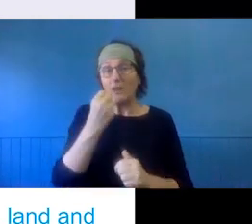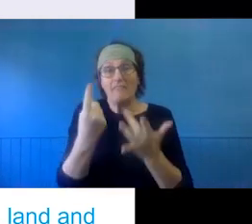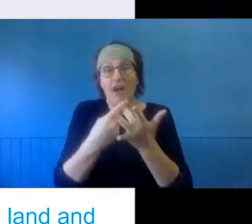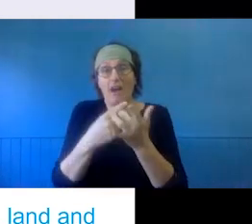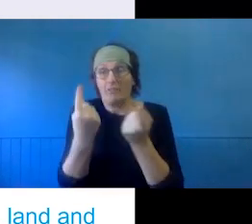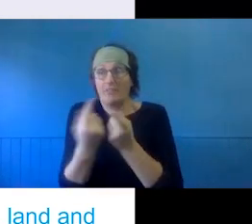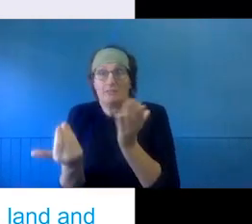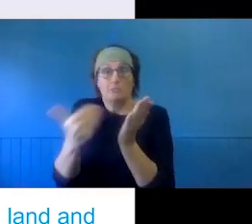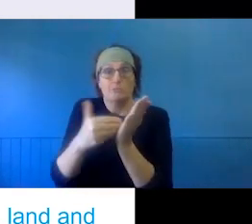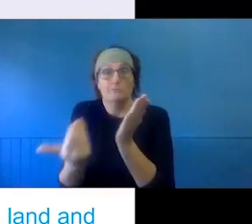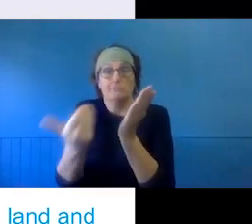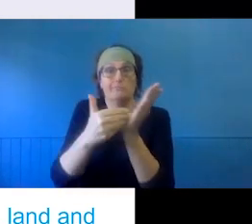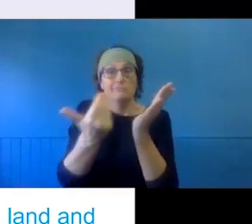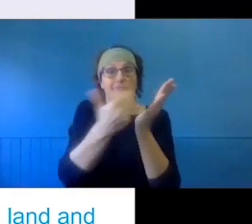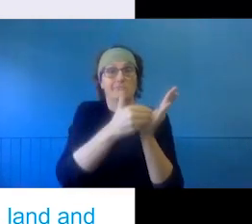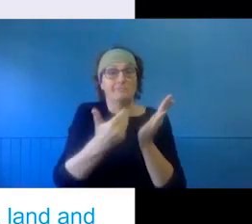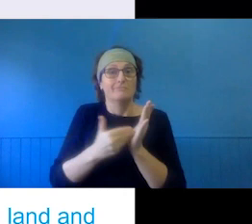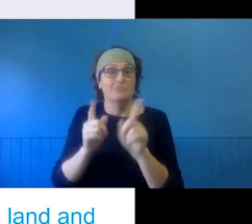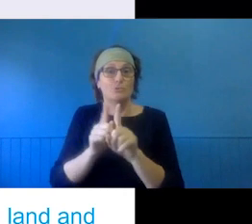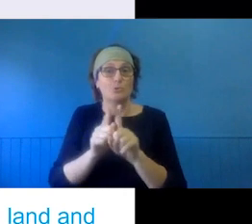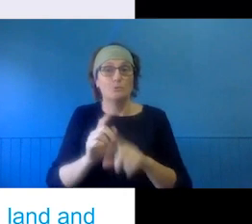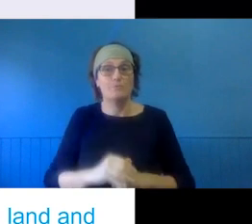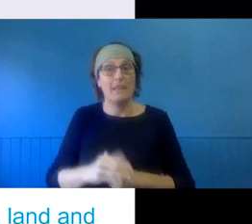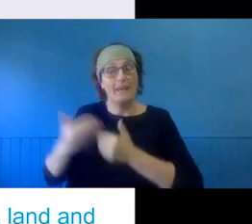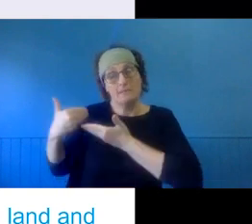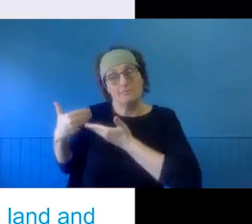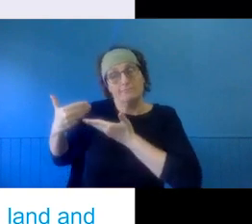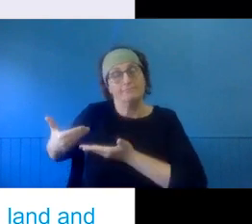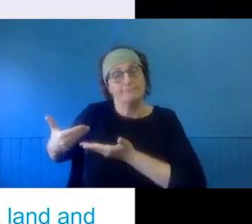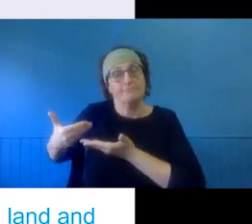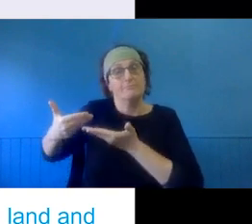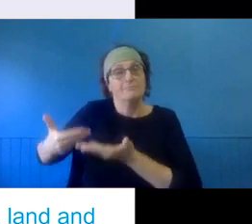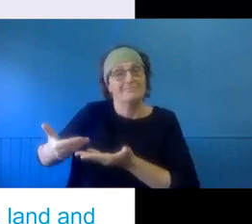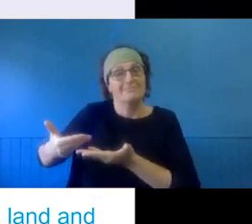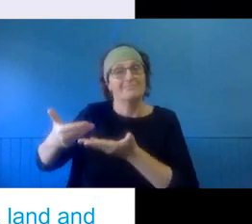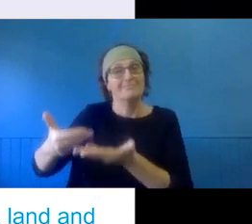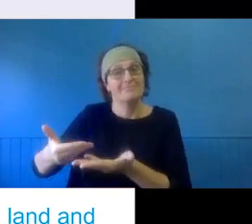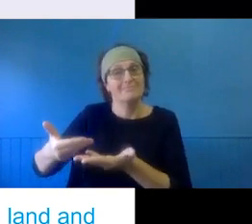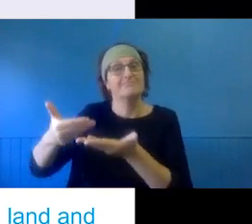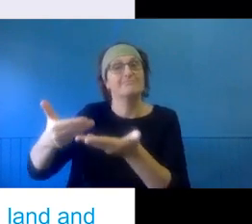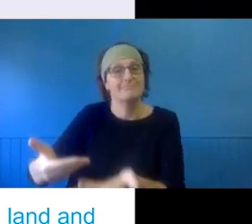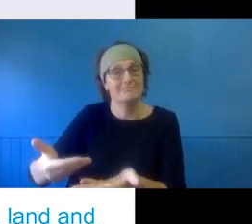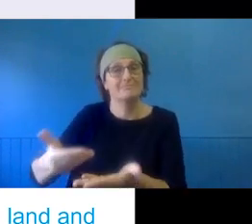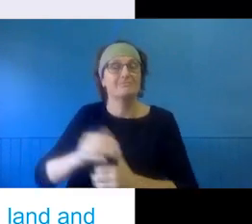included. It is handed down from generation to generation, and within